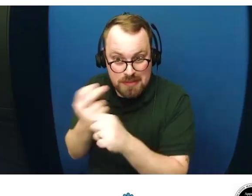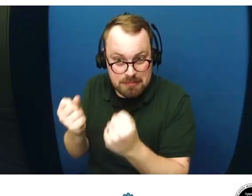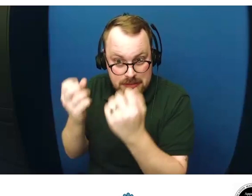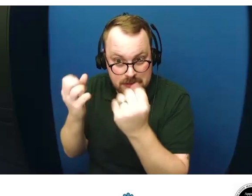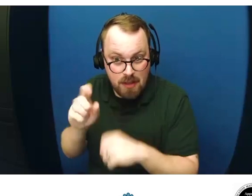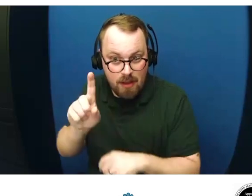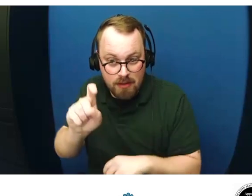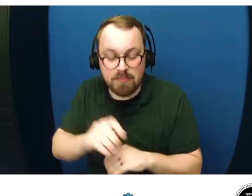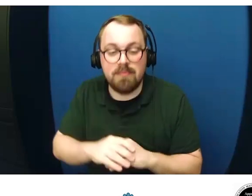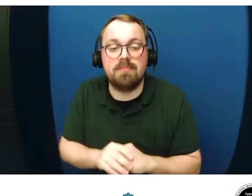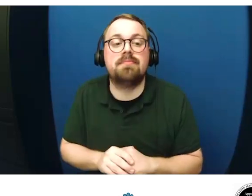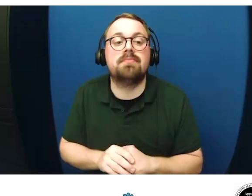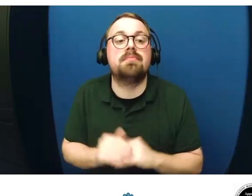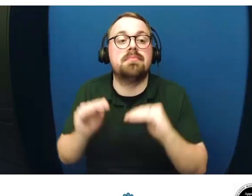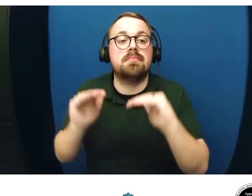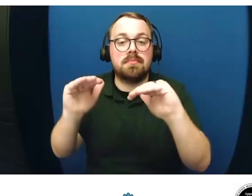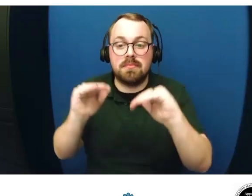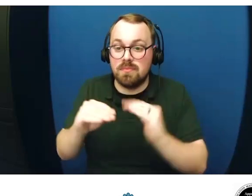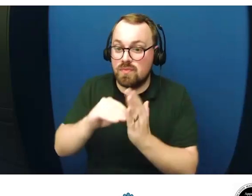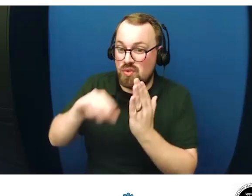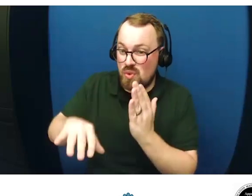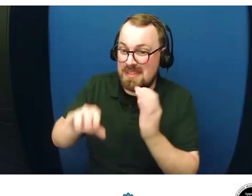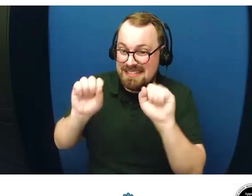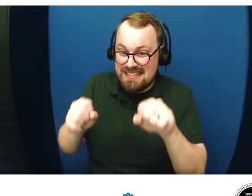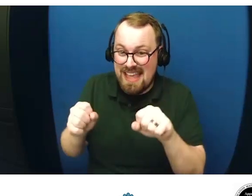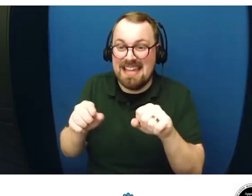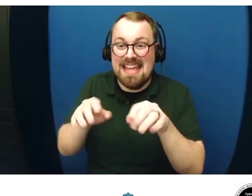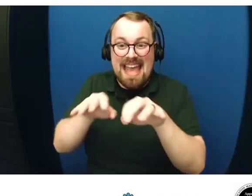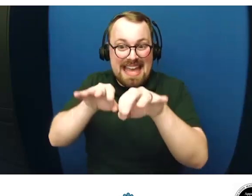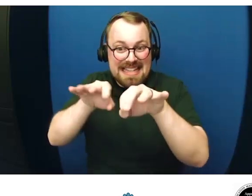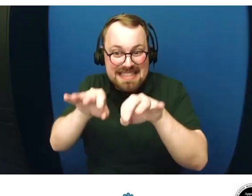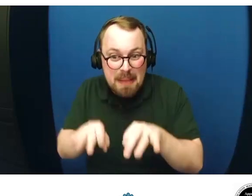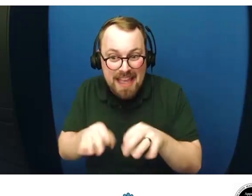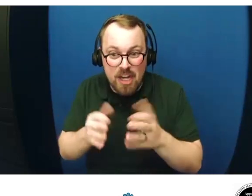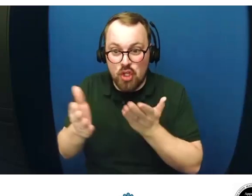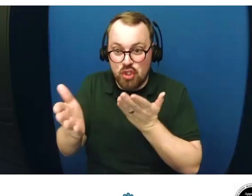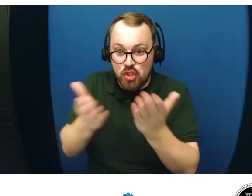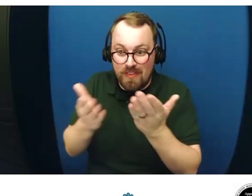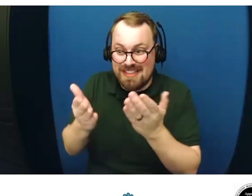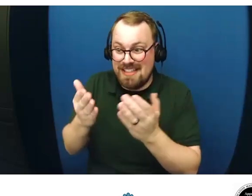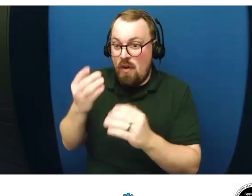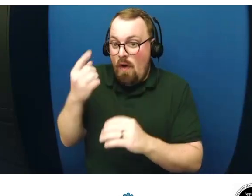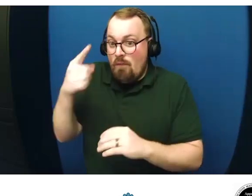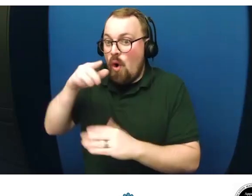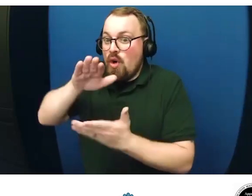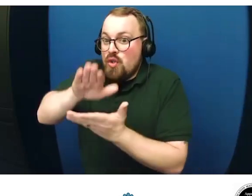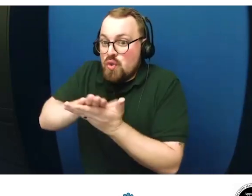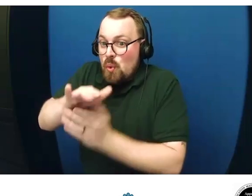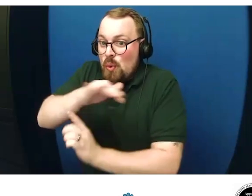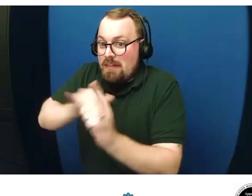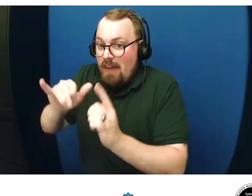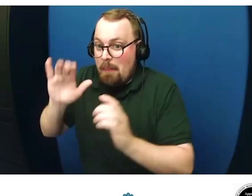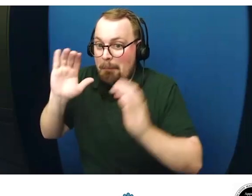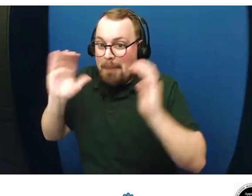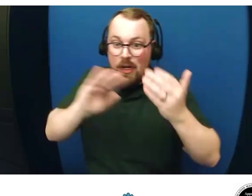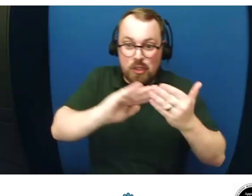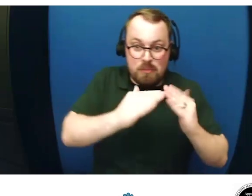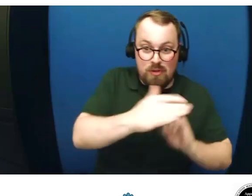Can the student explain how these services in schools might be different from the community services in the same name?